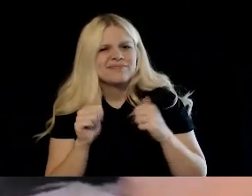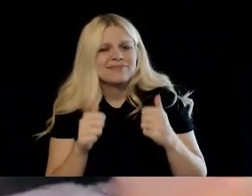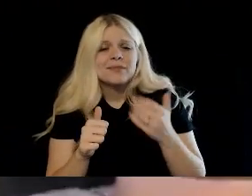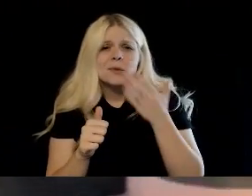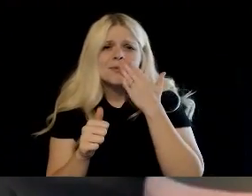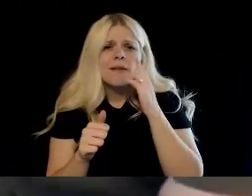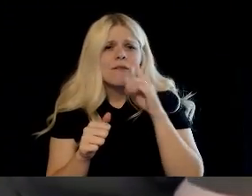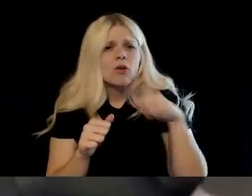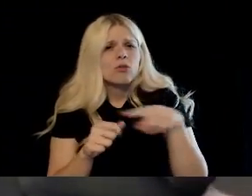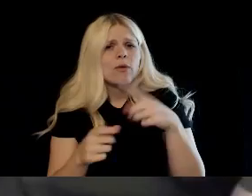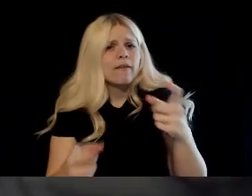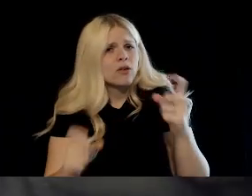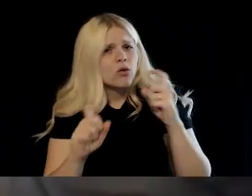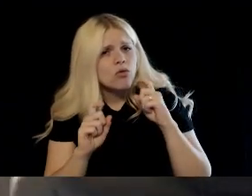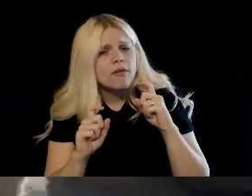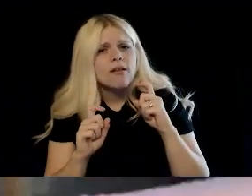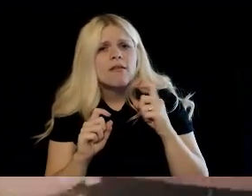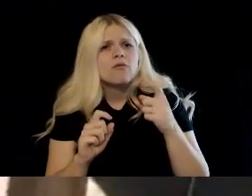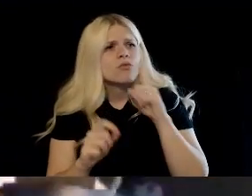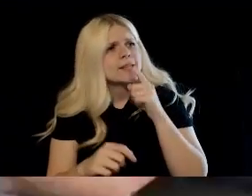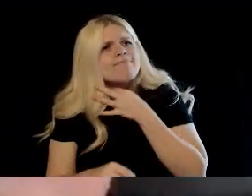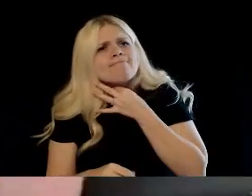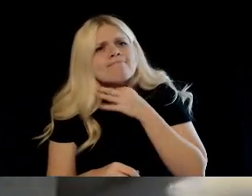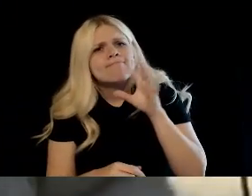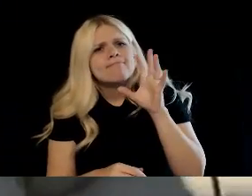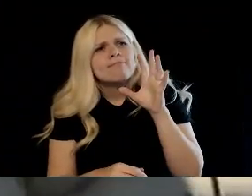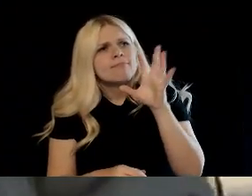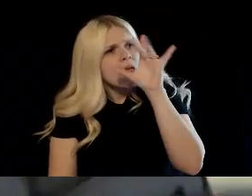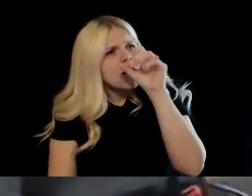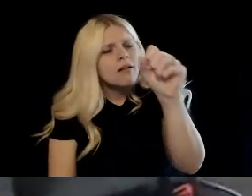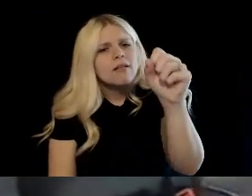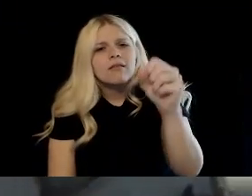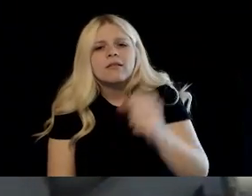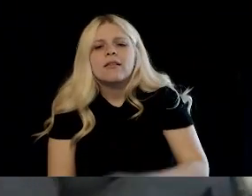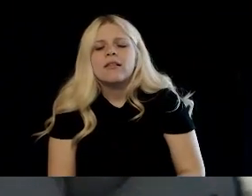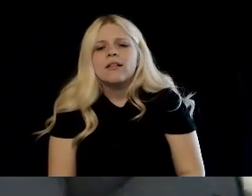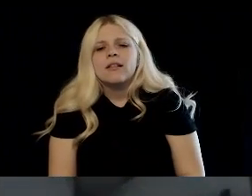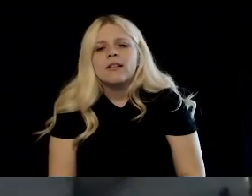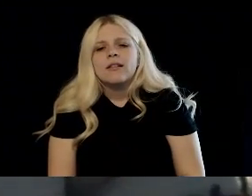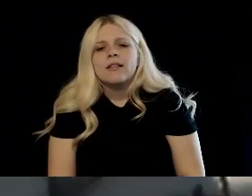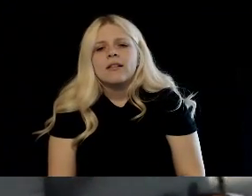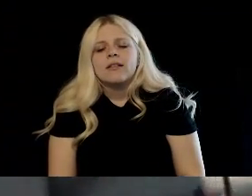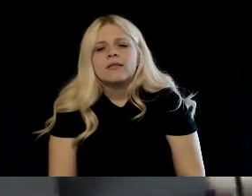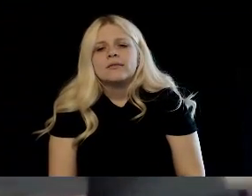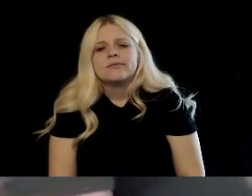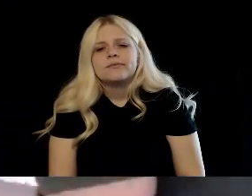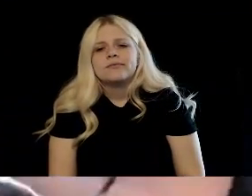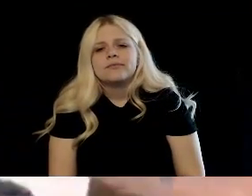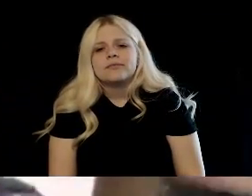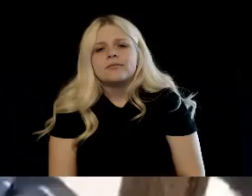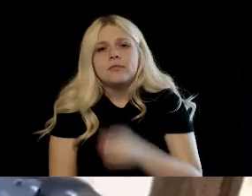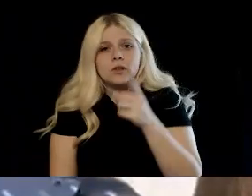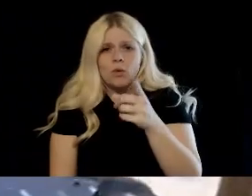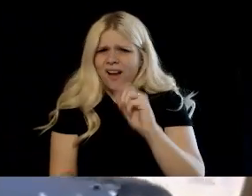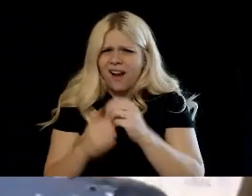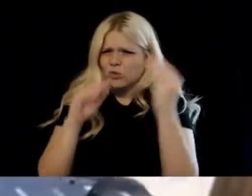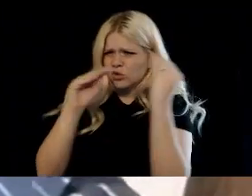and interested in the animal art. How long does it take for you to teach him to do this?